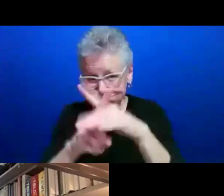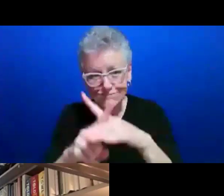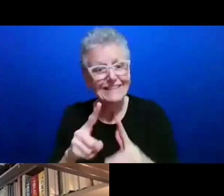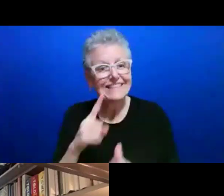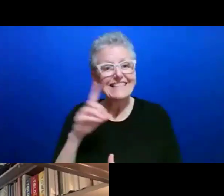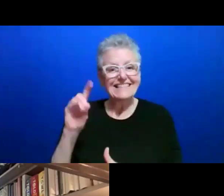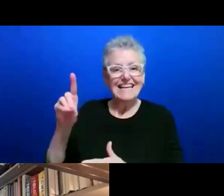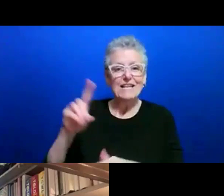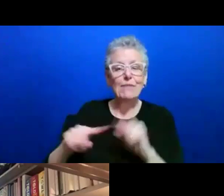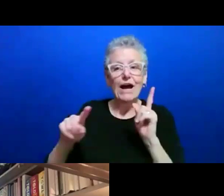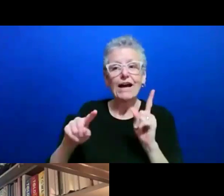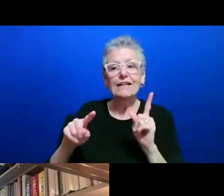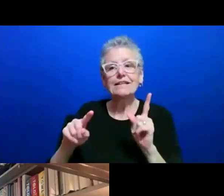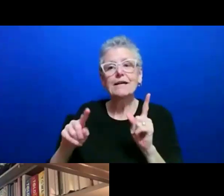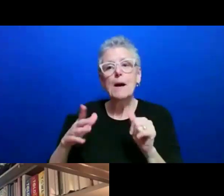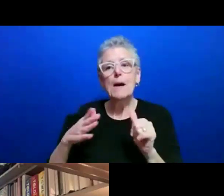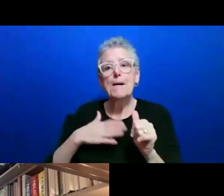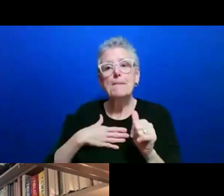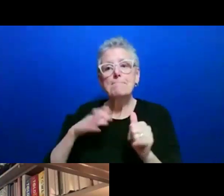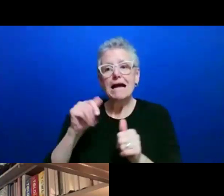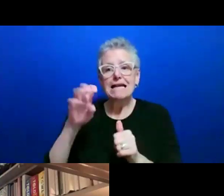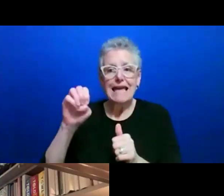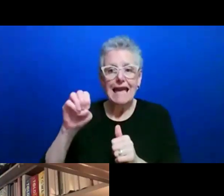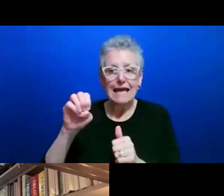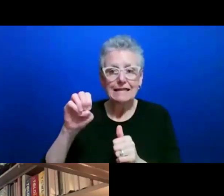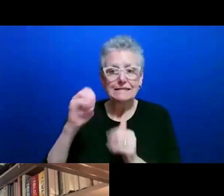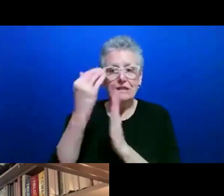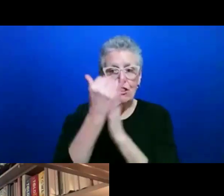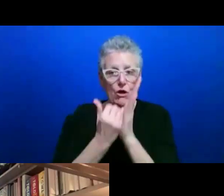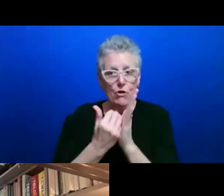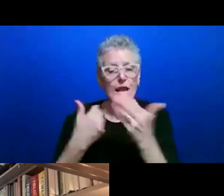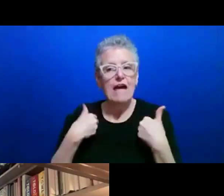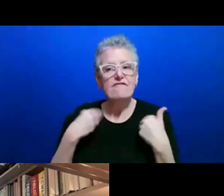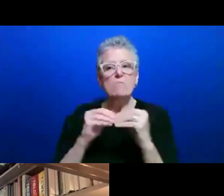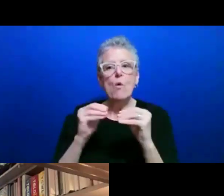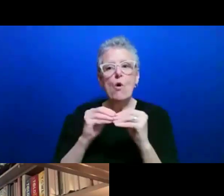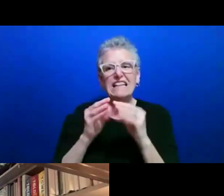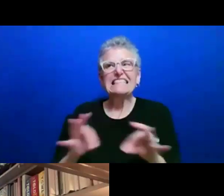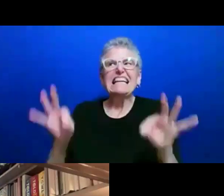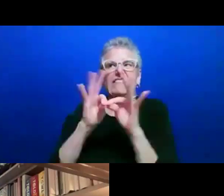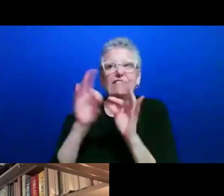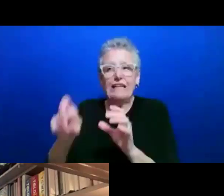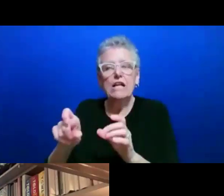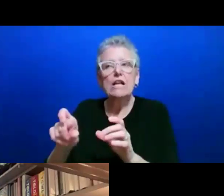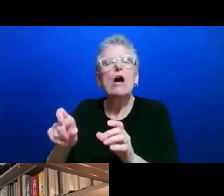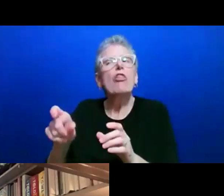of my caseload that is more significant needs, those are the kiddos that immediately popped into my head